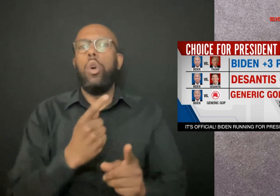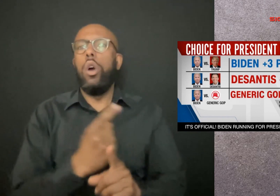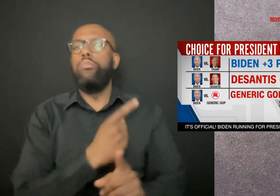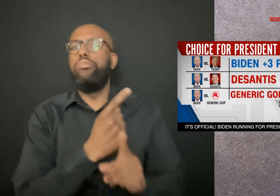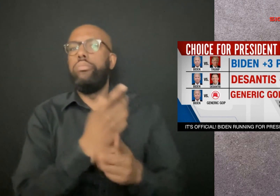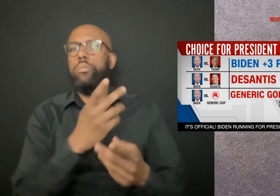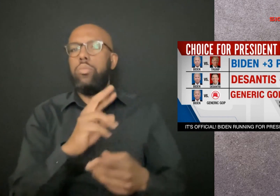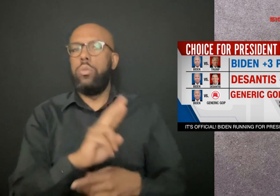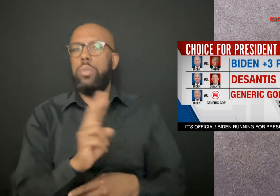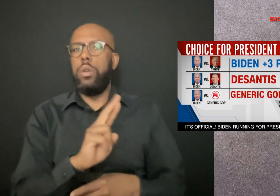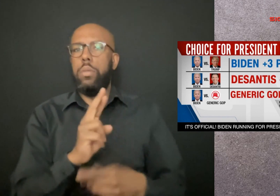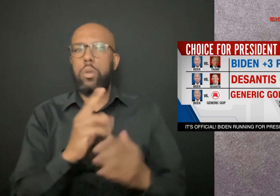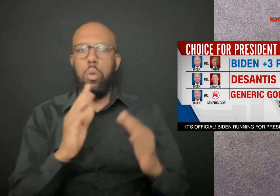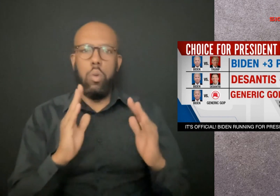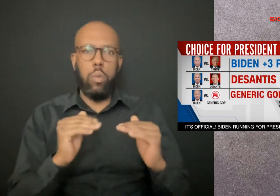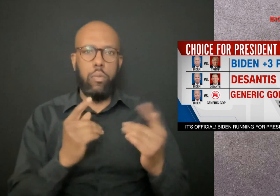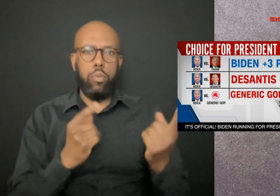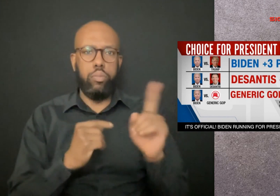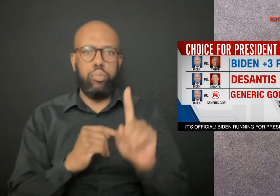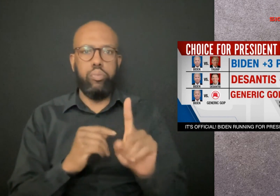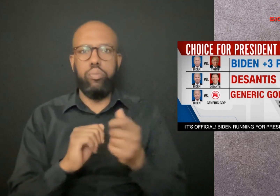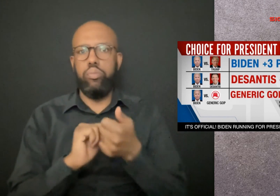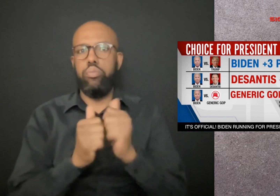or a generic Republican hopeful